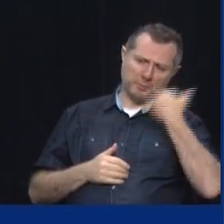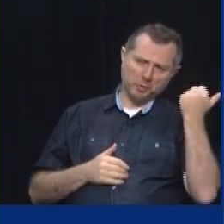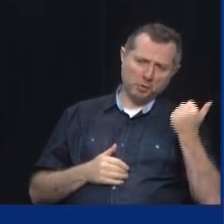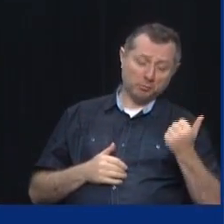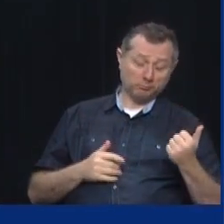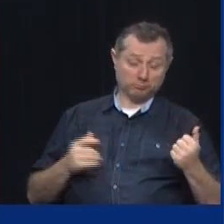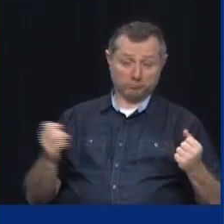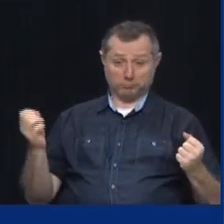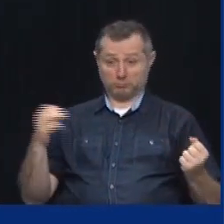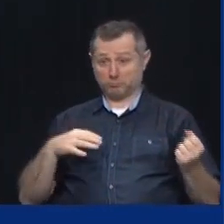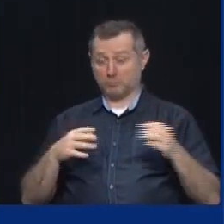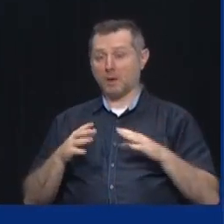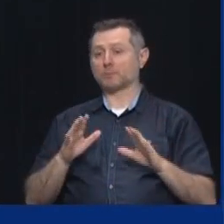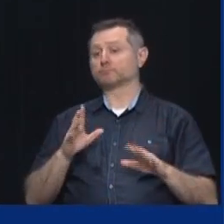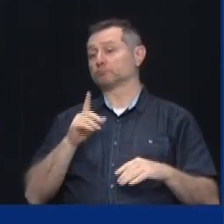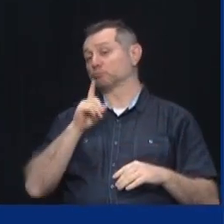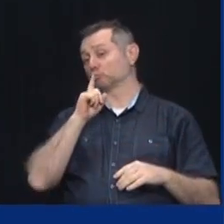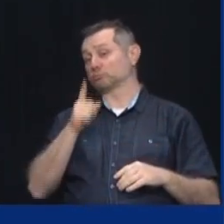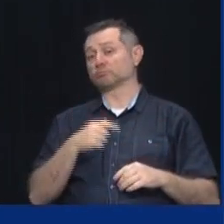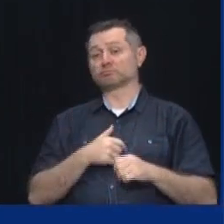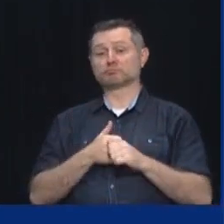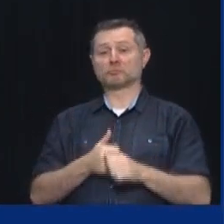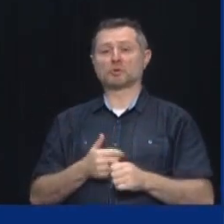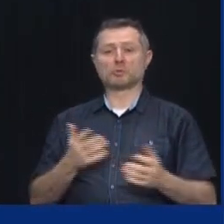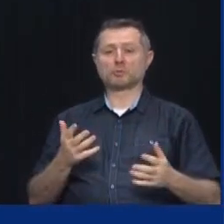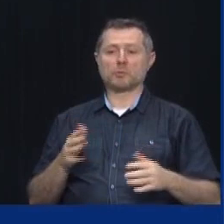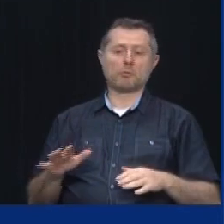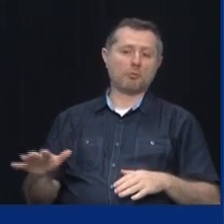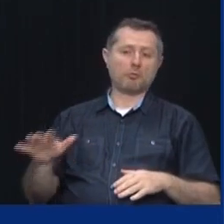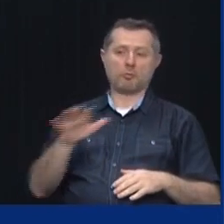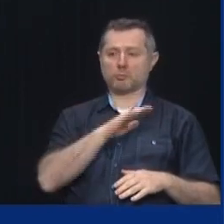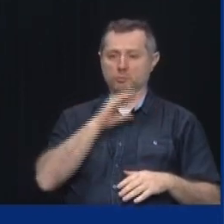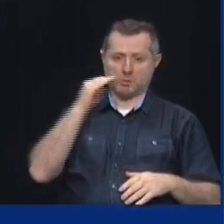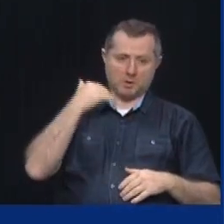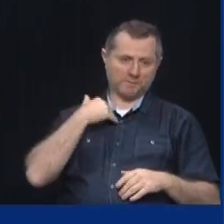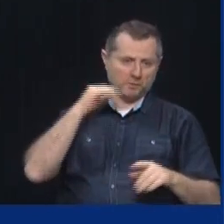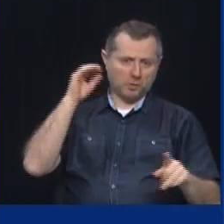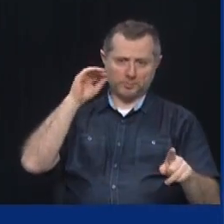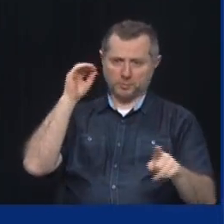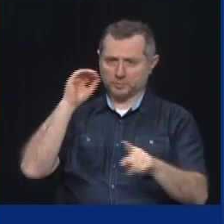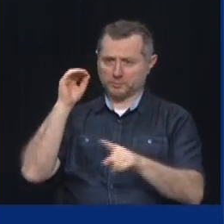EVERYBODY KNOWS WHAT SHOULD BE DONE, SHOULD HAVE BEEN DONE.